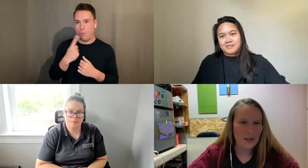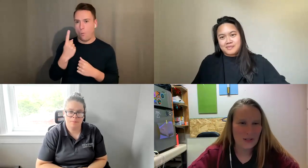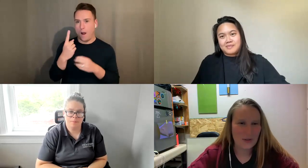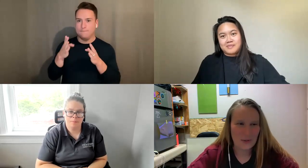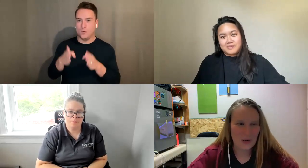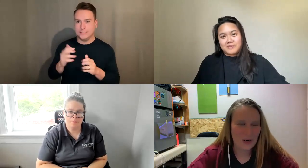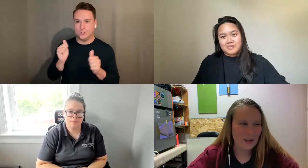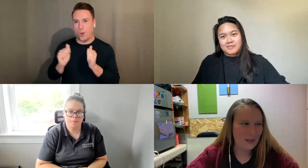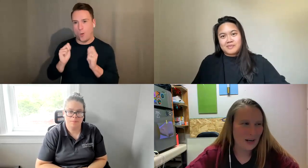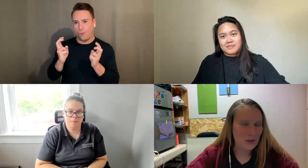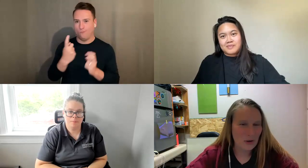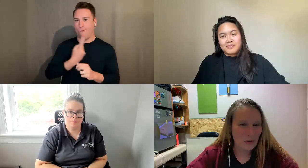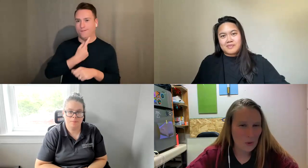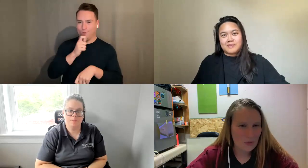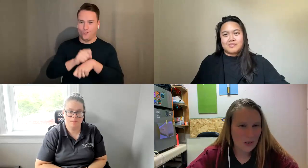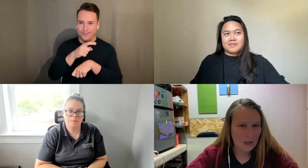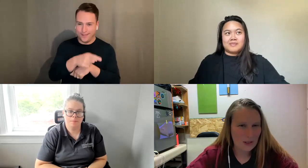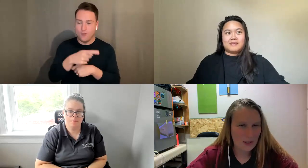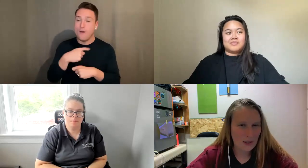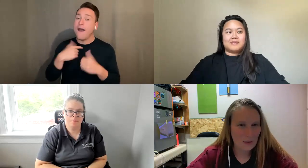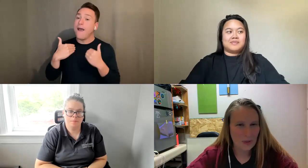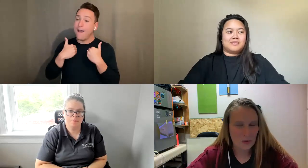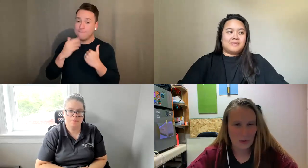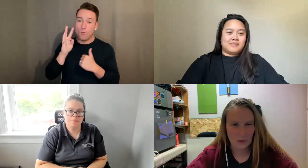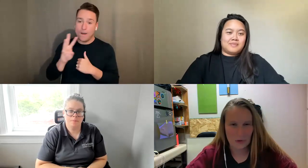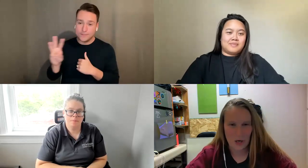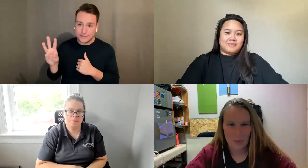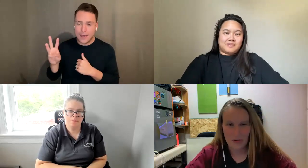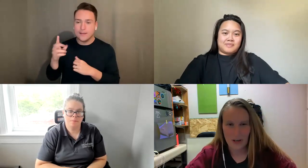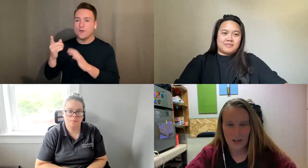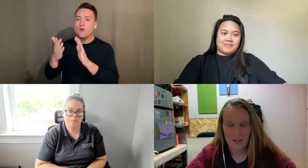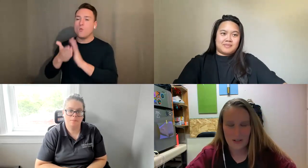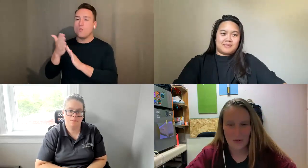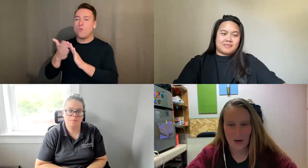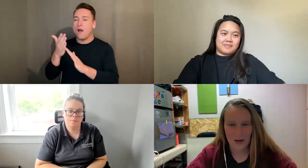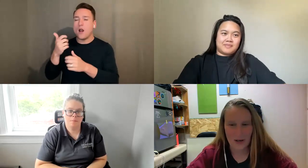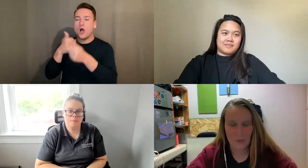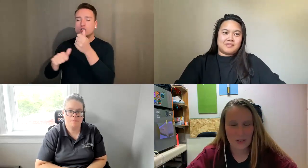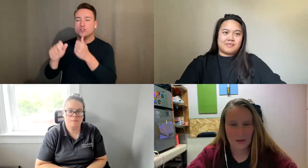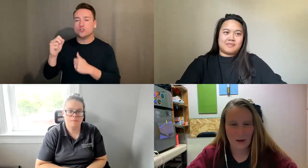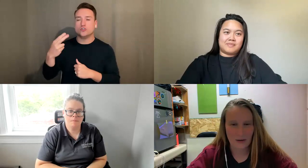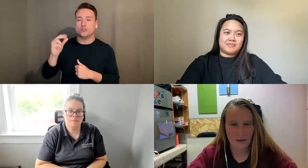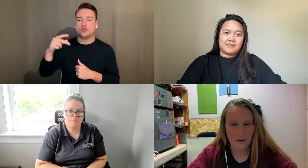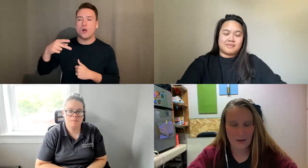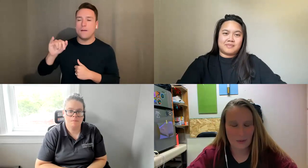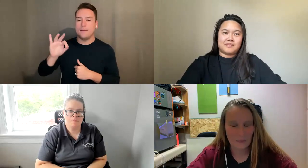I do have a website. It's run through Shopify. So I update that.